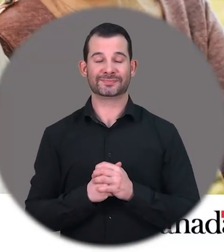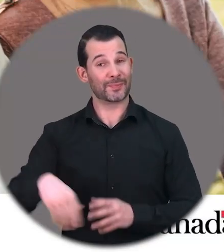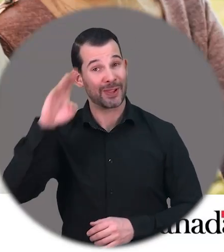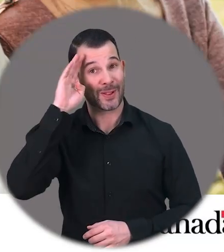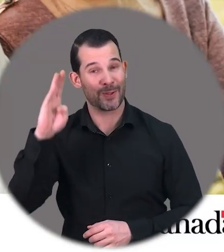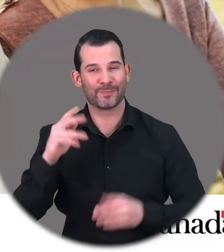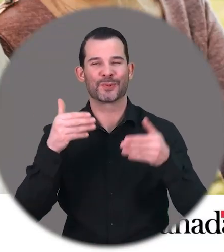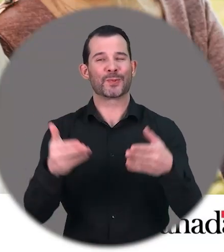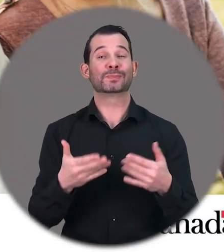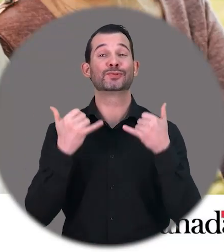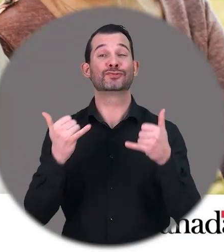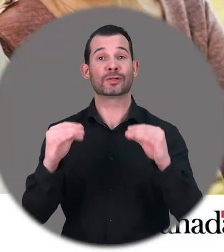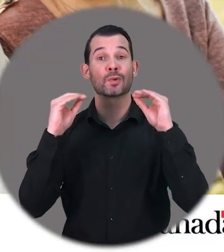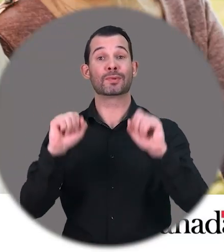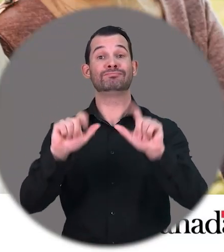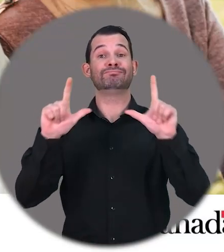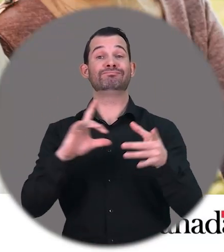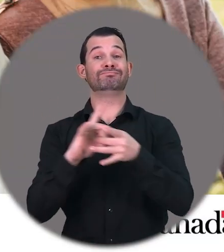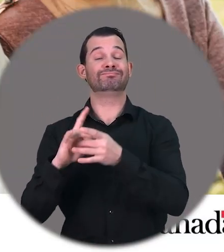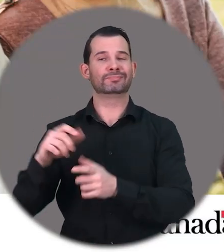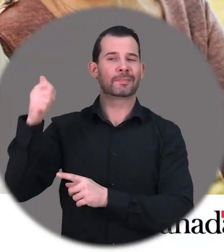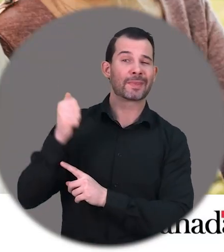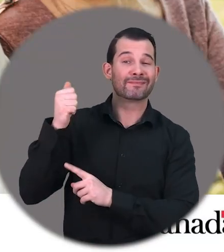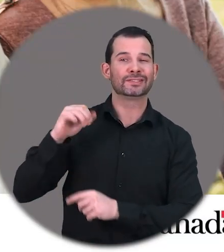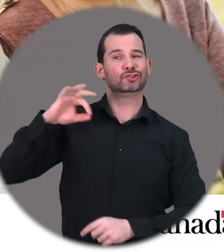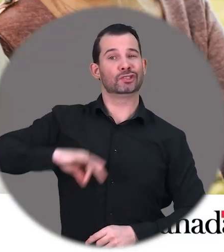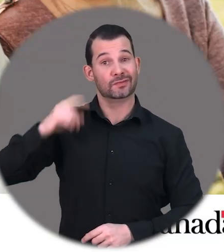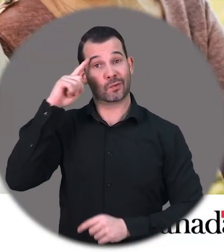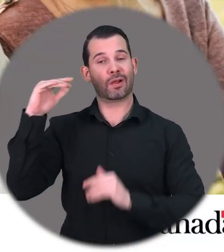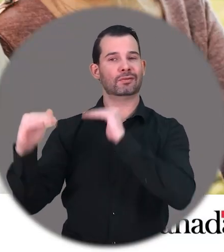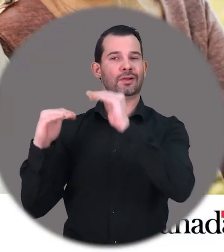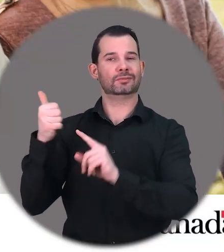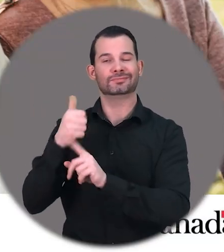Hello and welcome to today's webinar on benefits and credits for adults